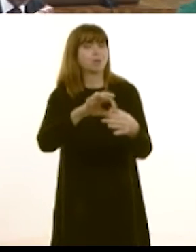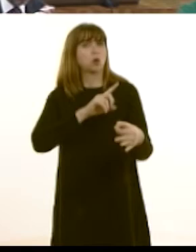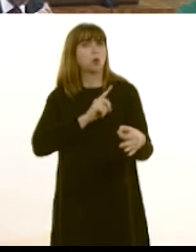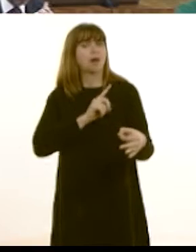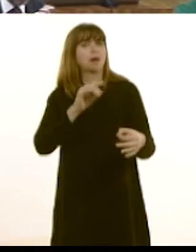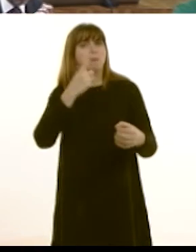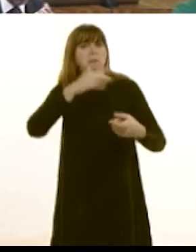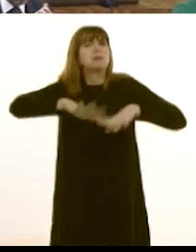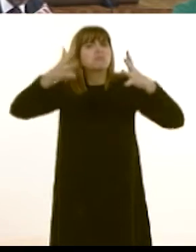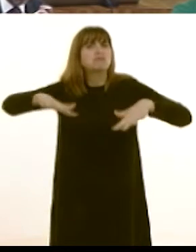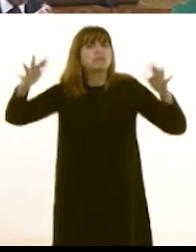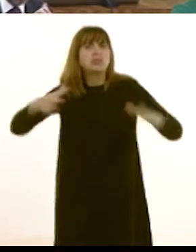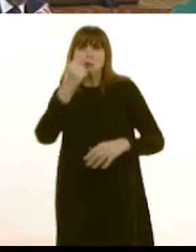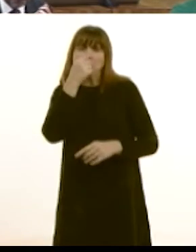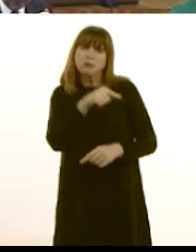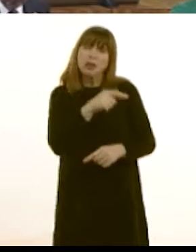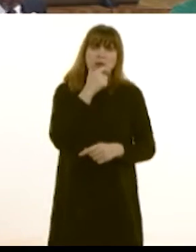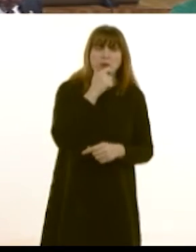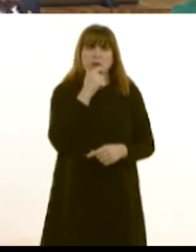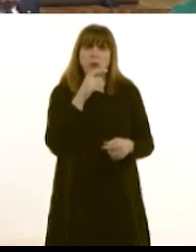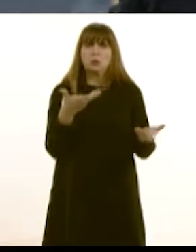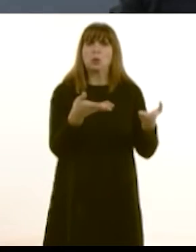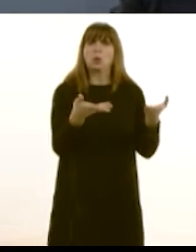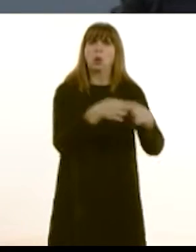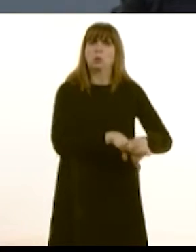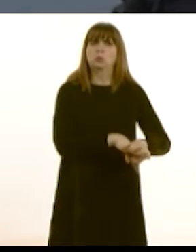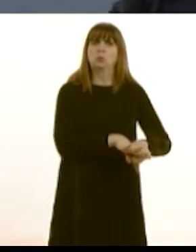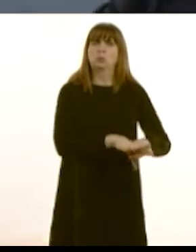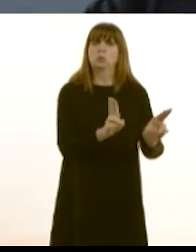may mean young children travelling considerable distances to schools, and also recognising